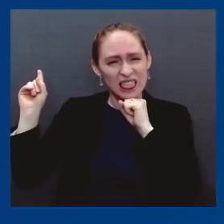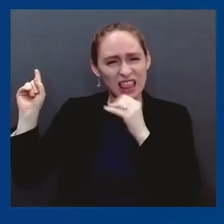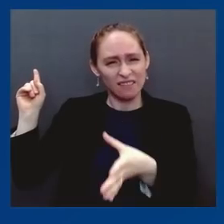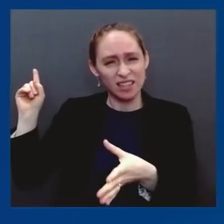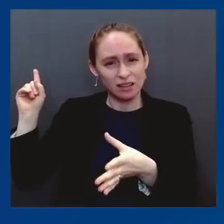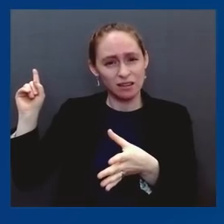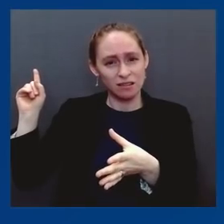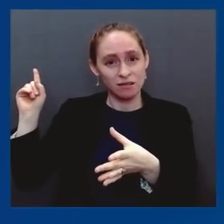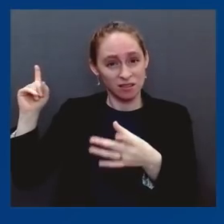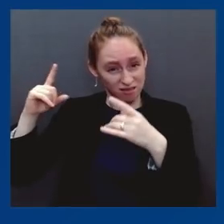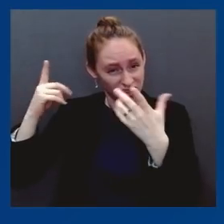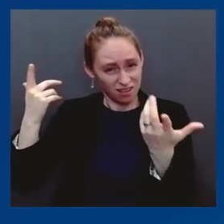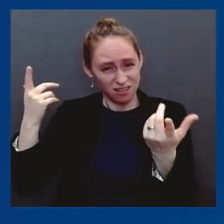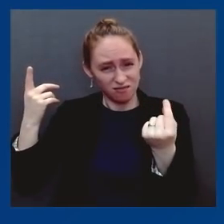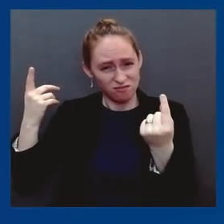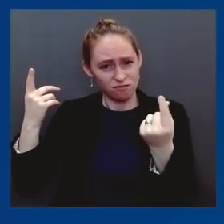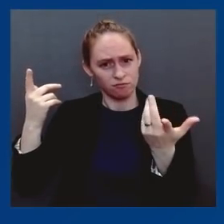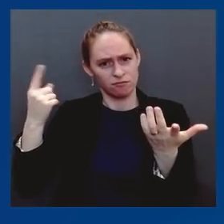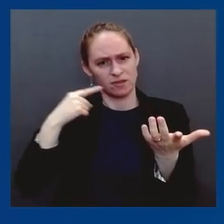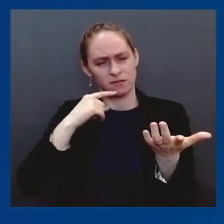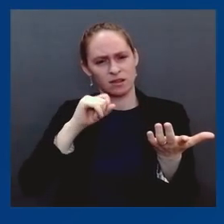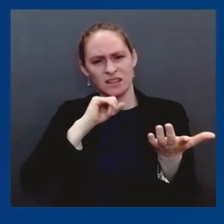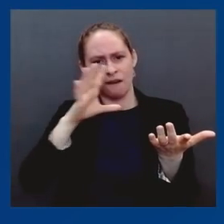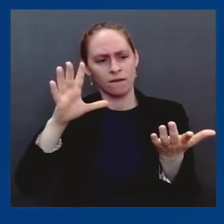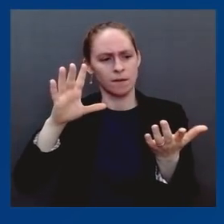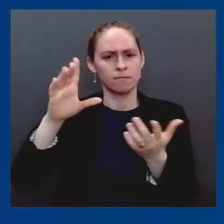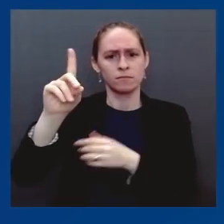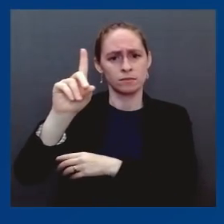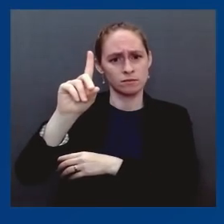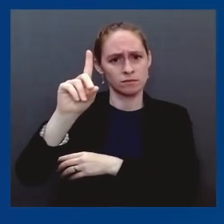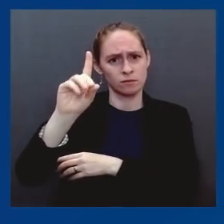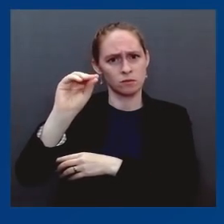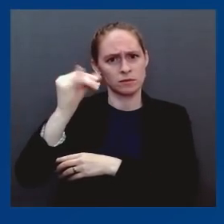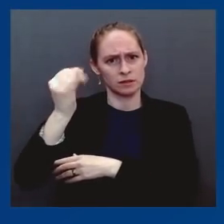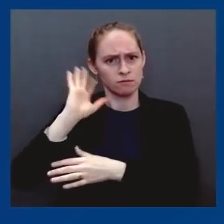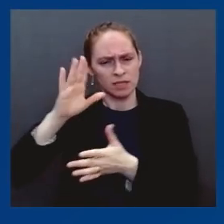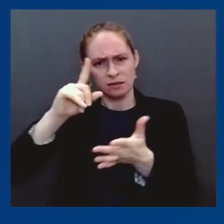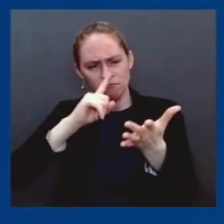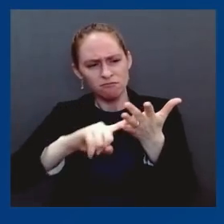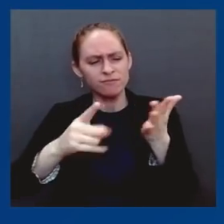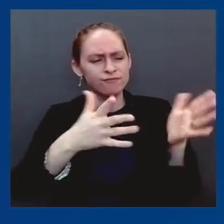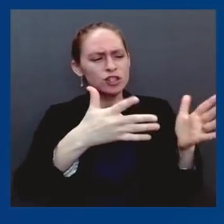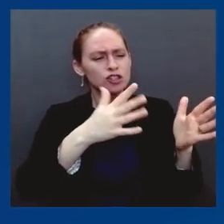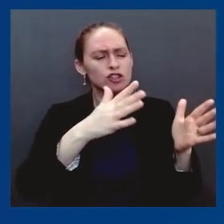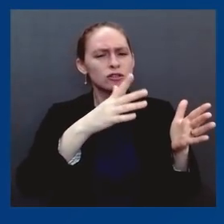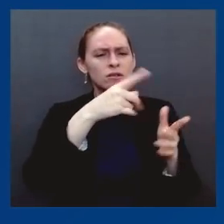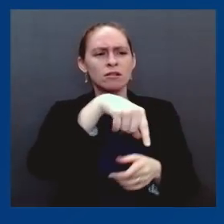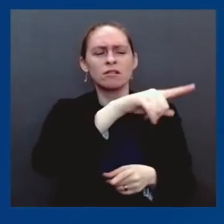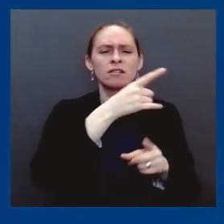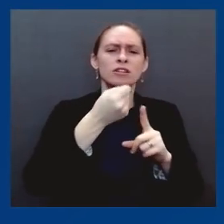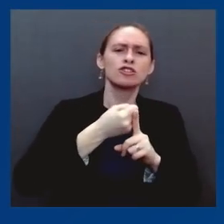Is it now legal to yell in public that people should kill and ambush federal health officials?